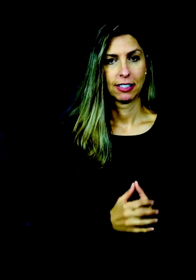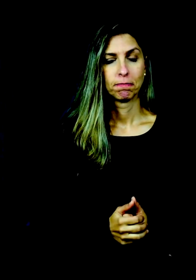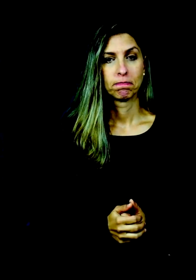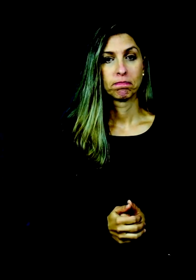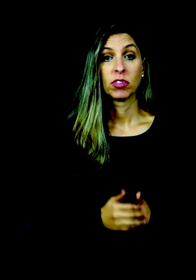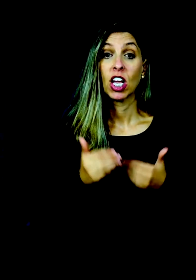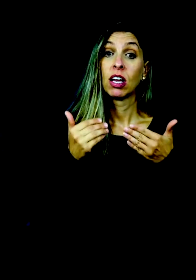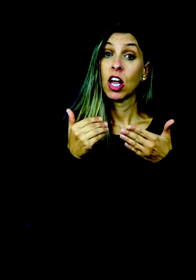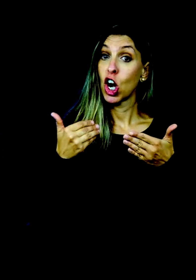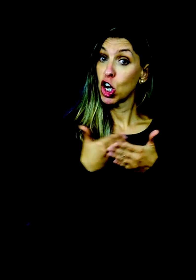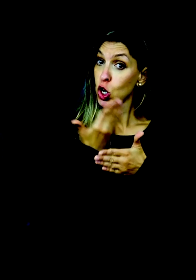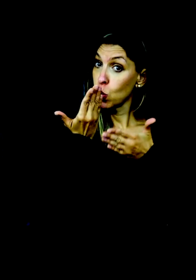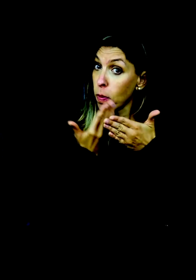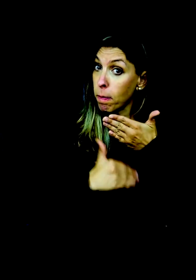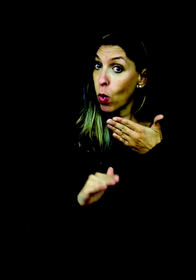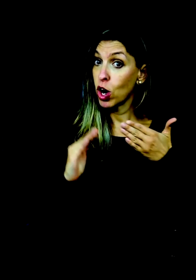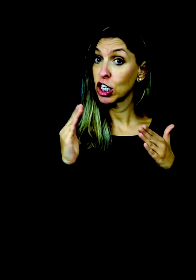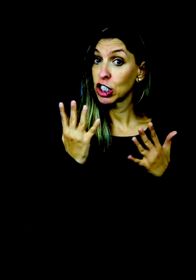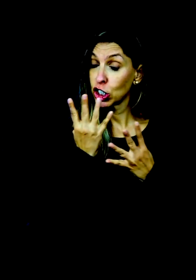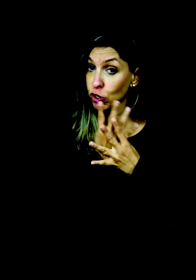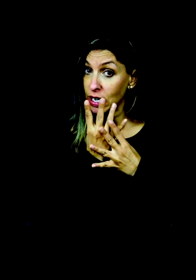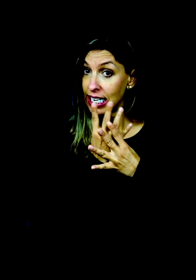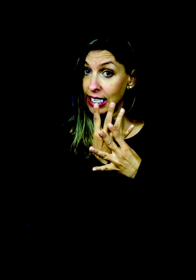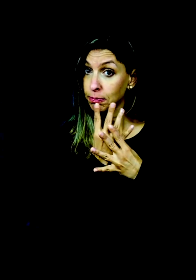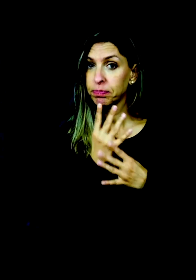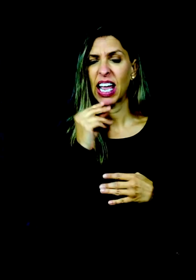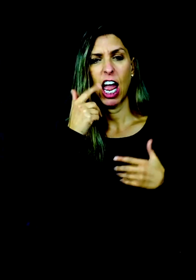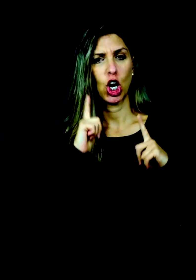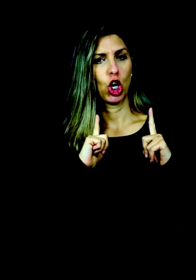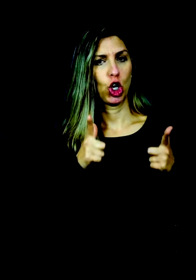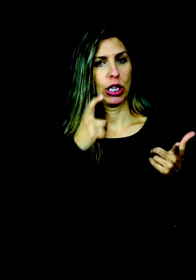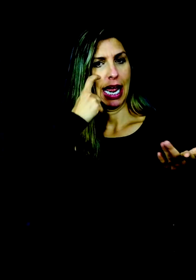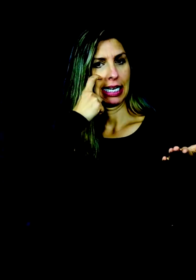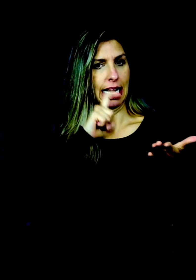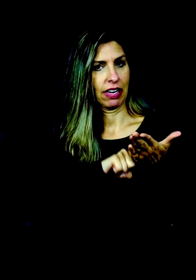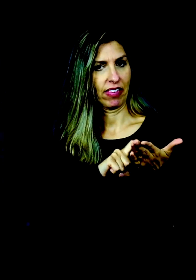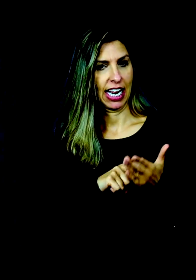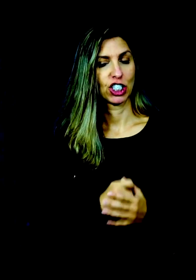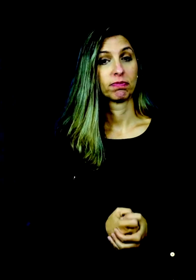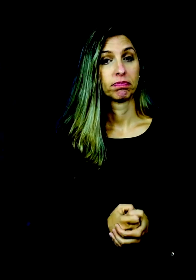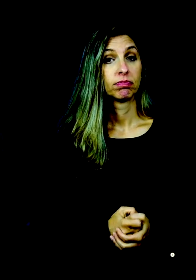Newborn Screening/early identification